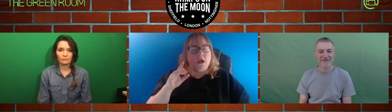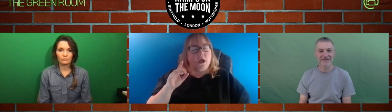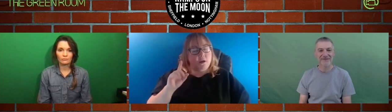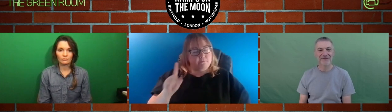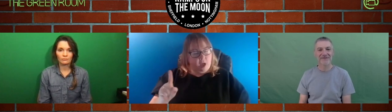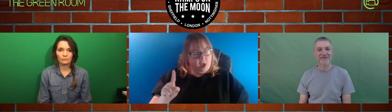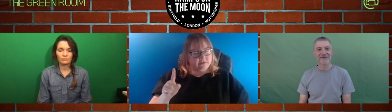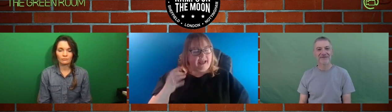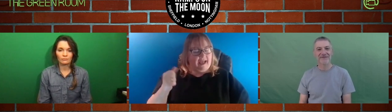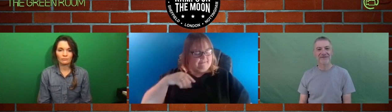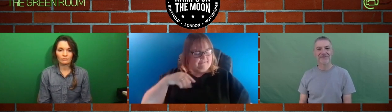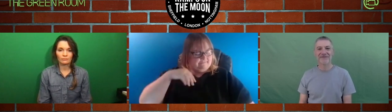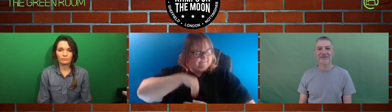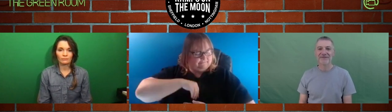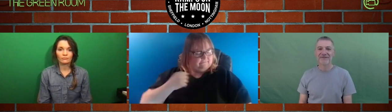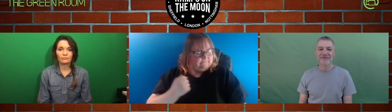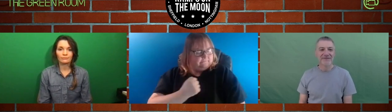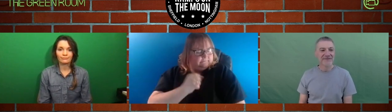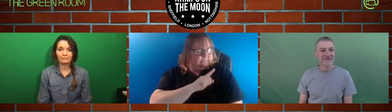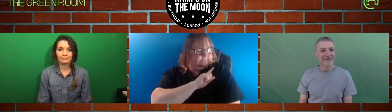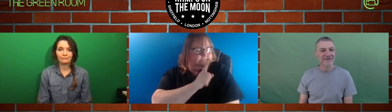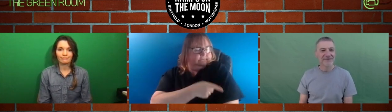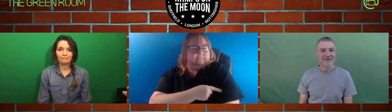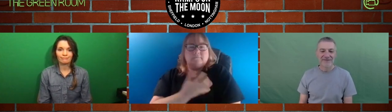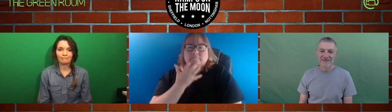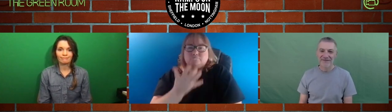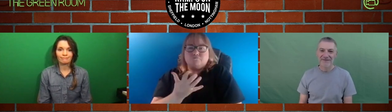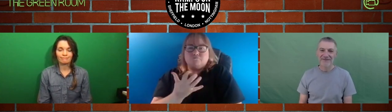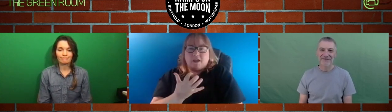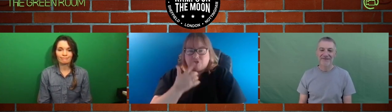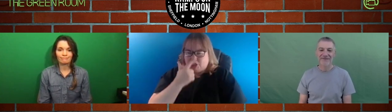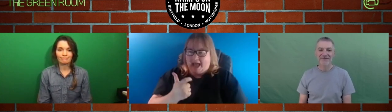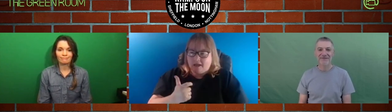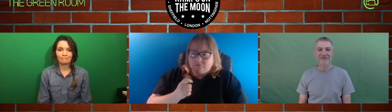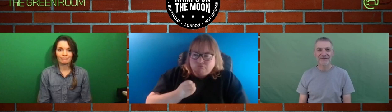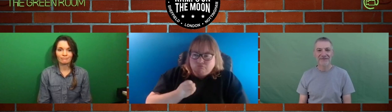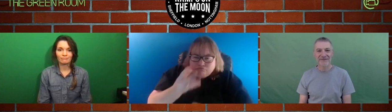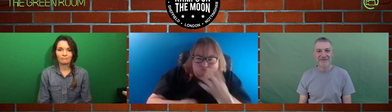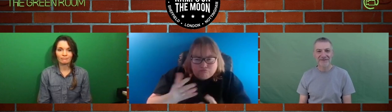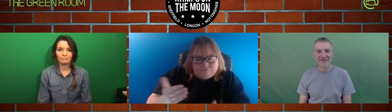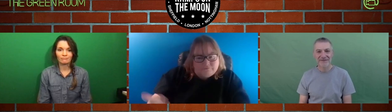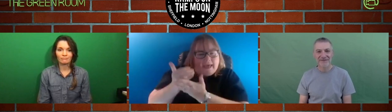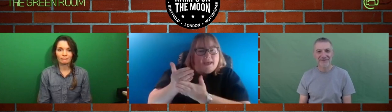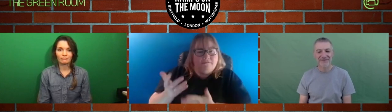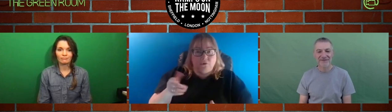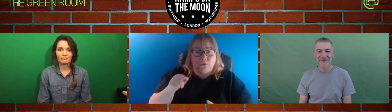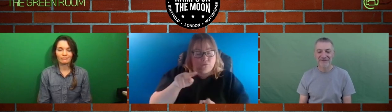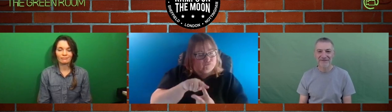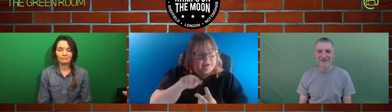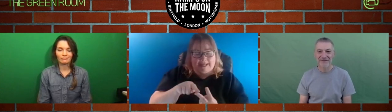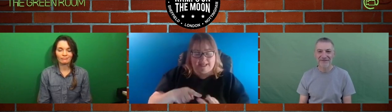narrative and she's a really really important character. So you're playing two really important characters and I think there's something about that